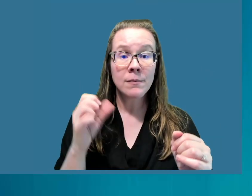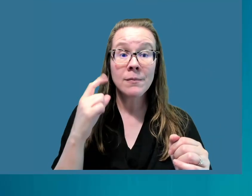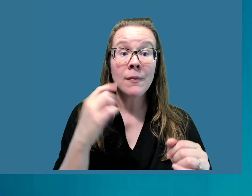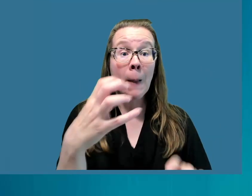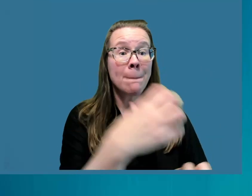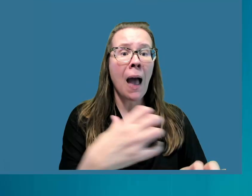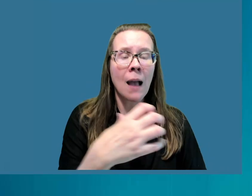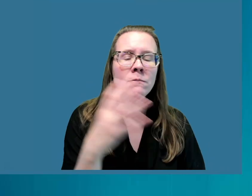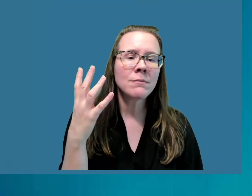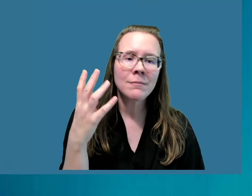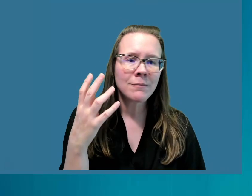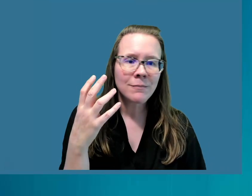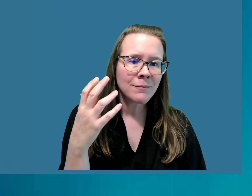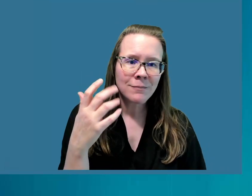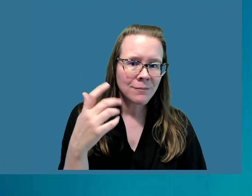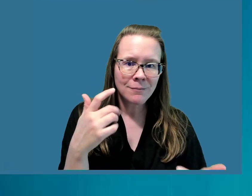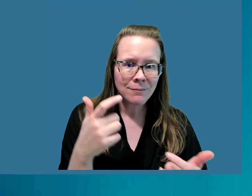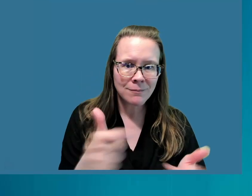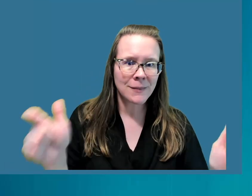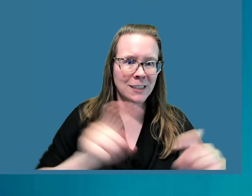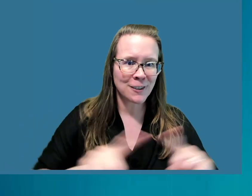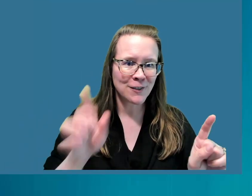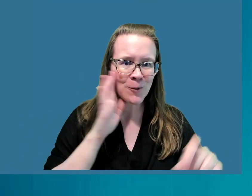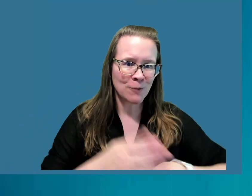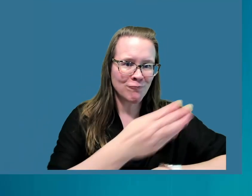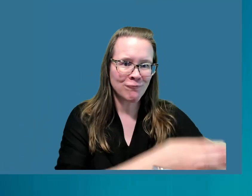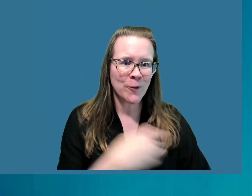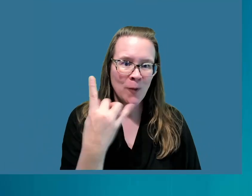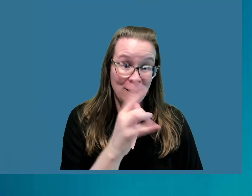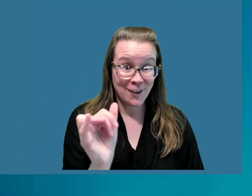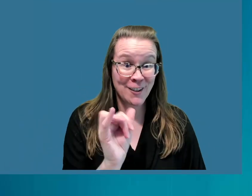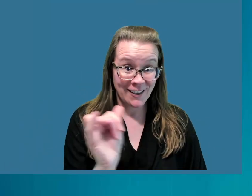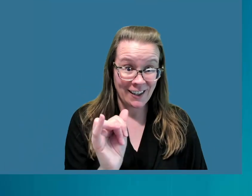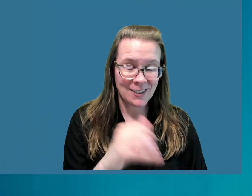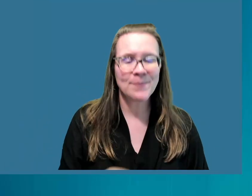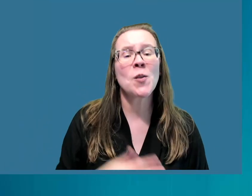Honestly, piping adds amazing details to cookies and makes them a lot more impressive. Um,